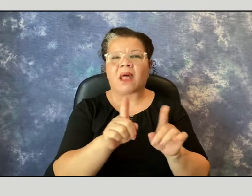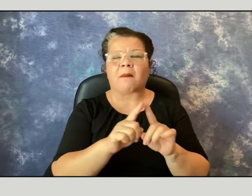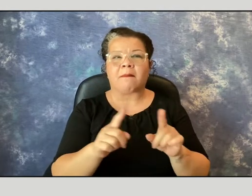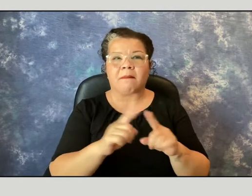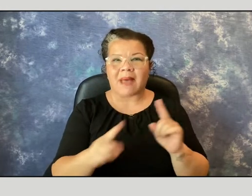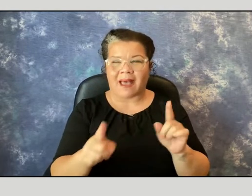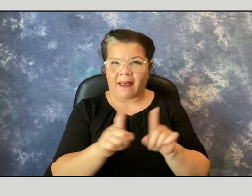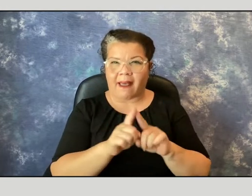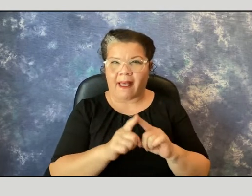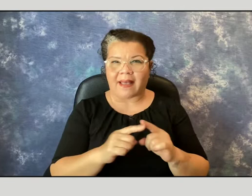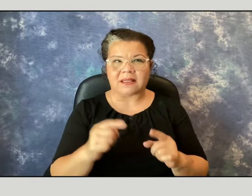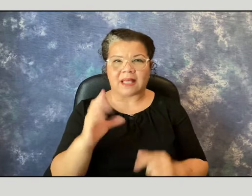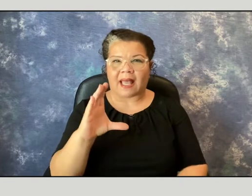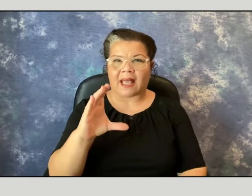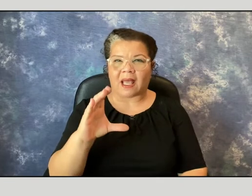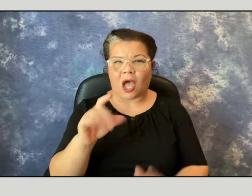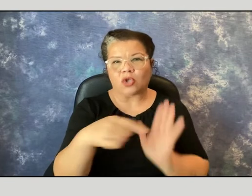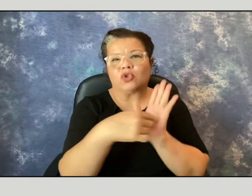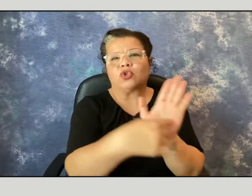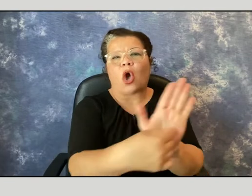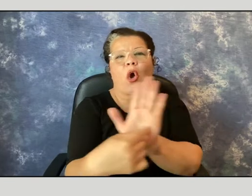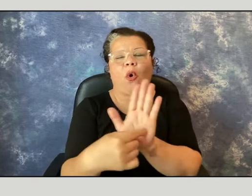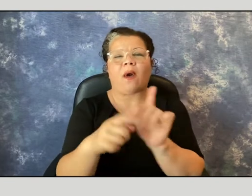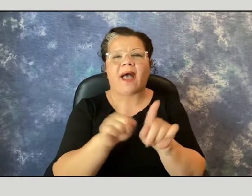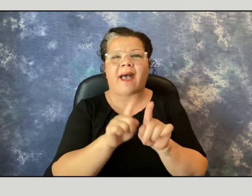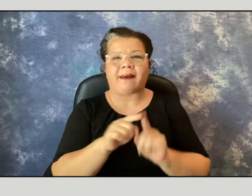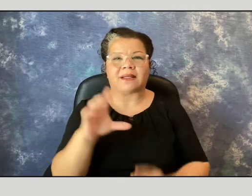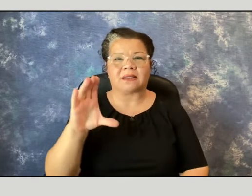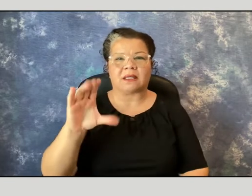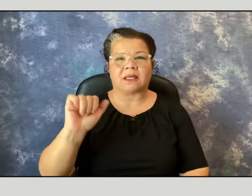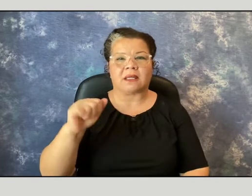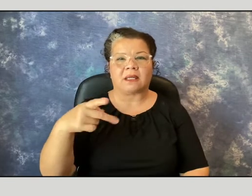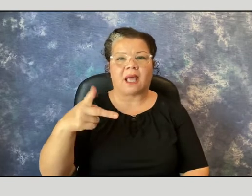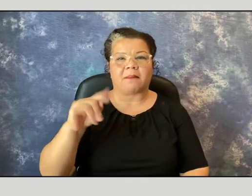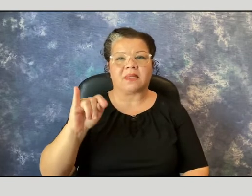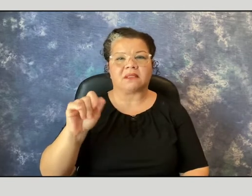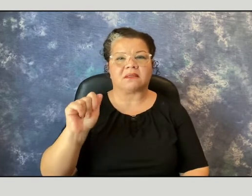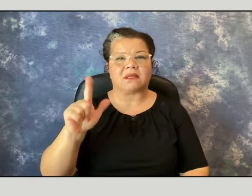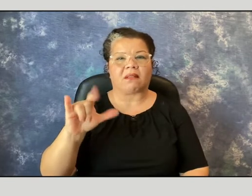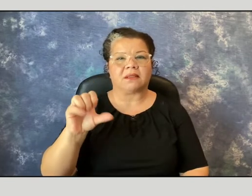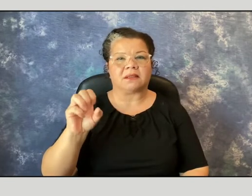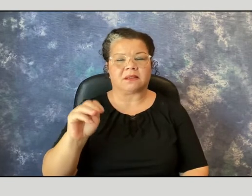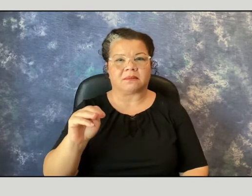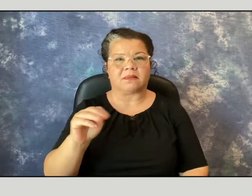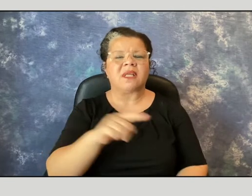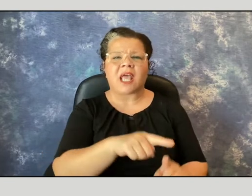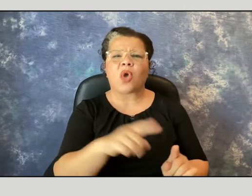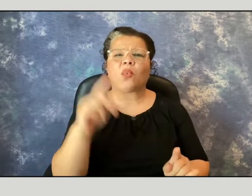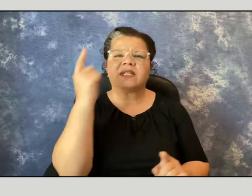It, at a certain point, needed to be considered in the same breath as Cuba, right? Cuba is a communist bastion